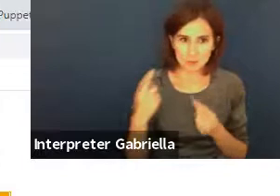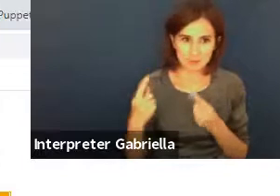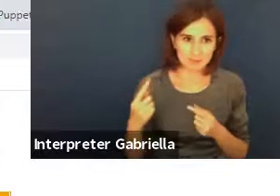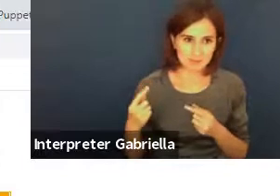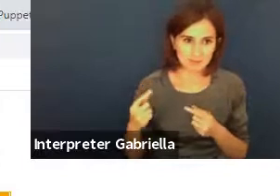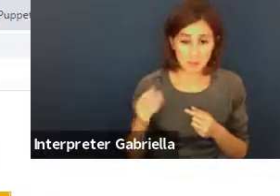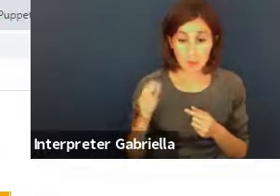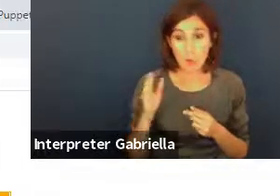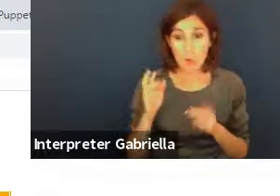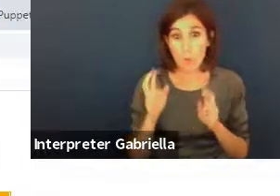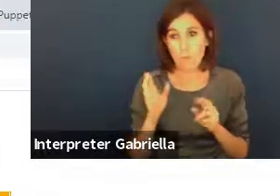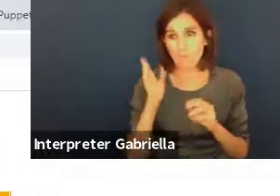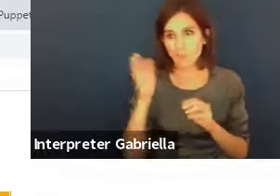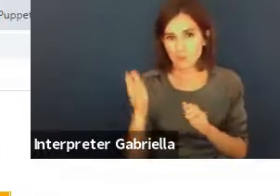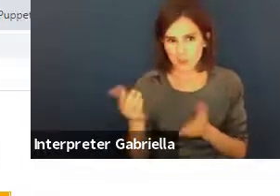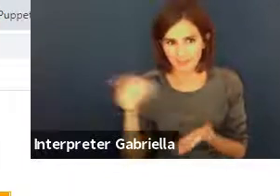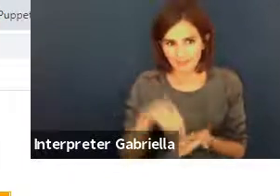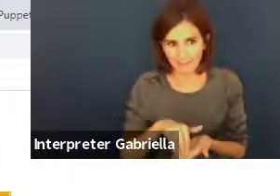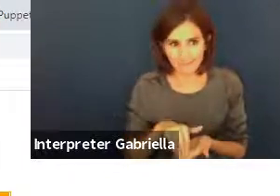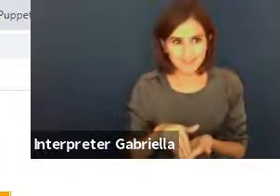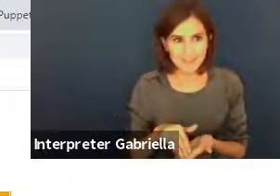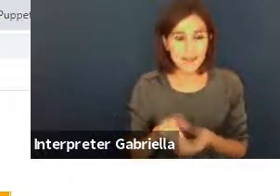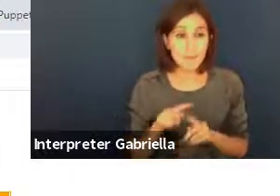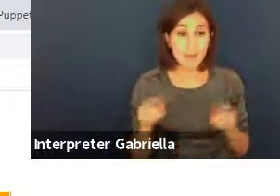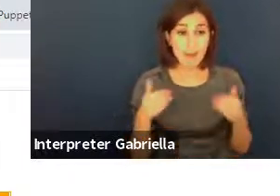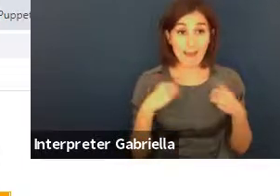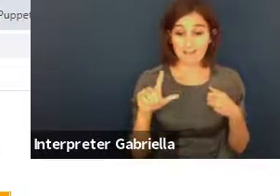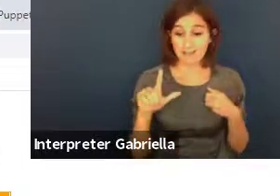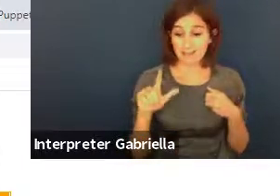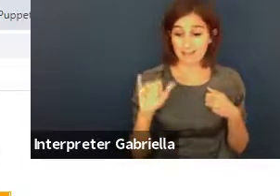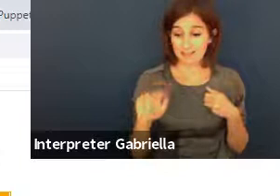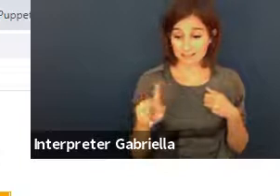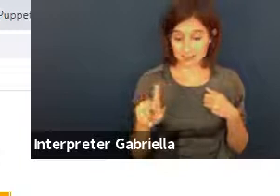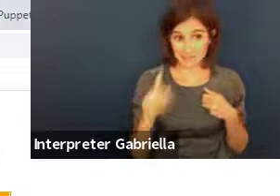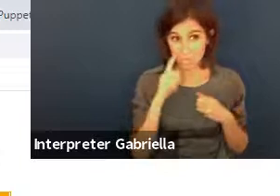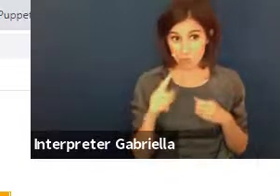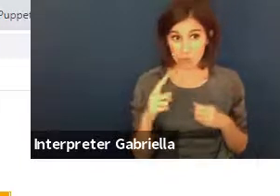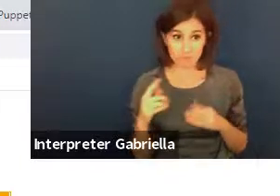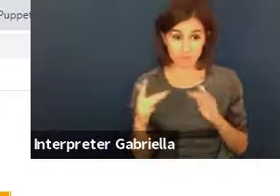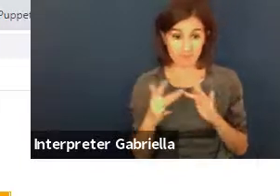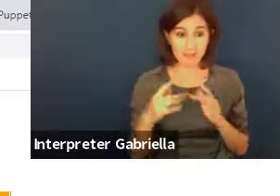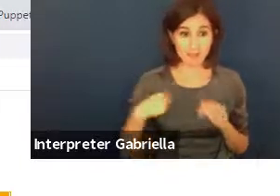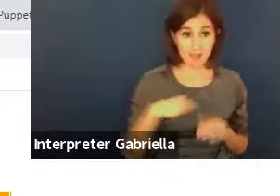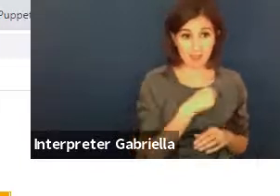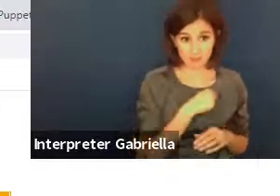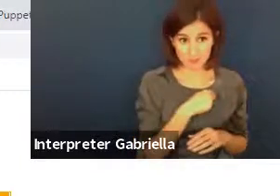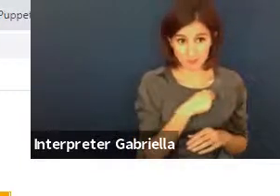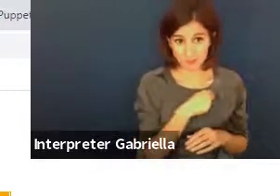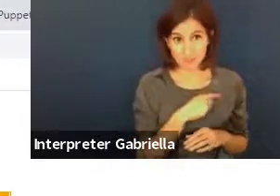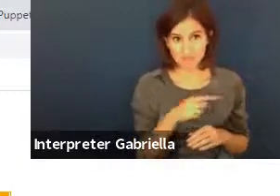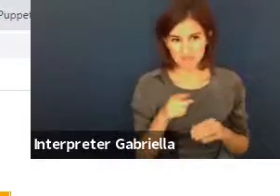Linda Kobashigawa: But we also have a lot of links for them to contact us. And so this link, contact the librarians will list all of us out with our email addresses.